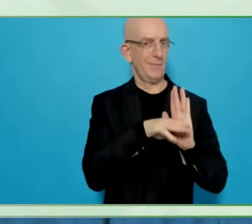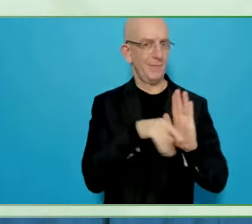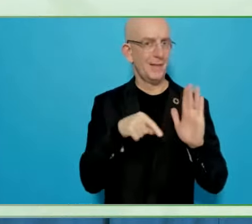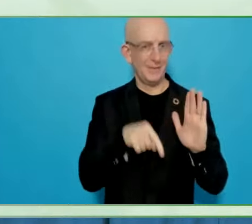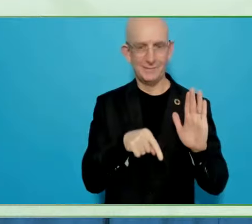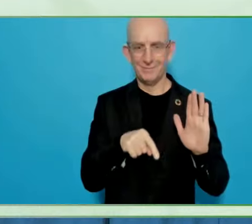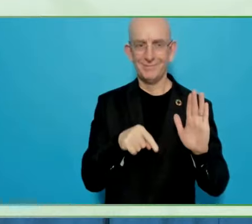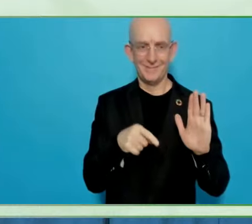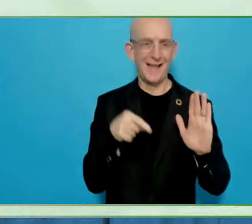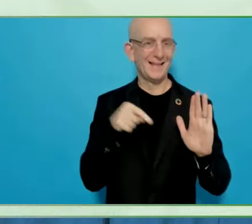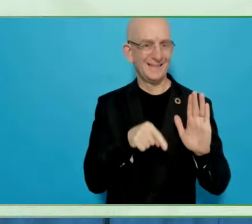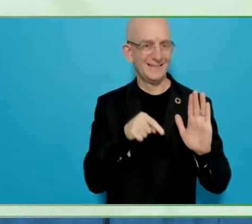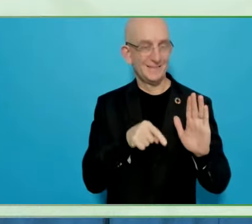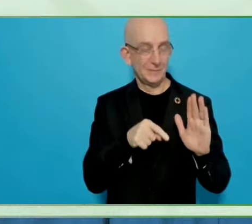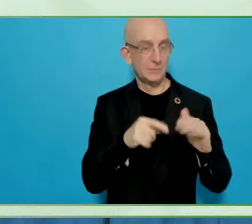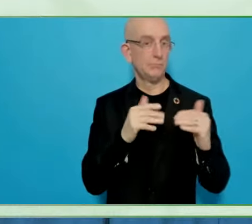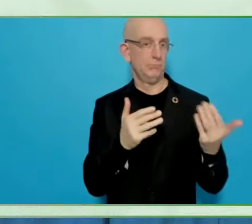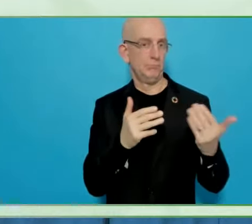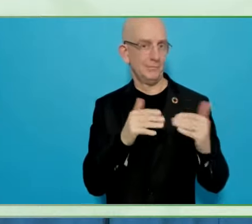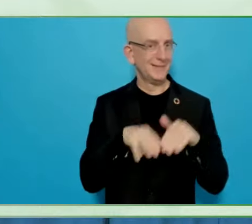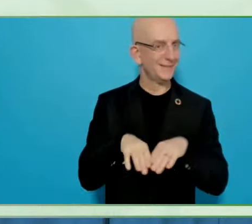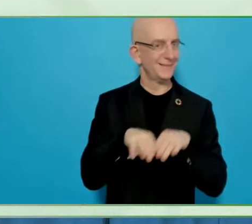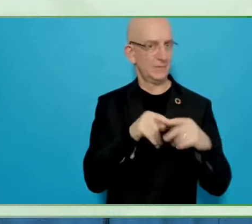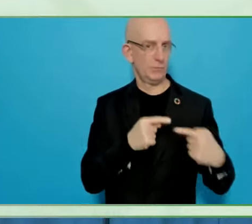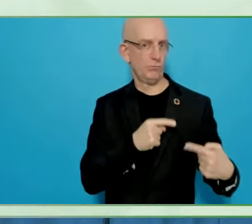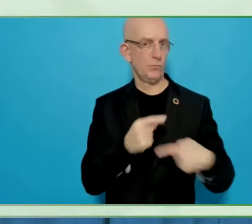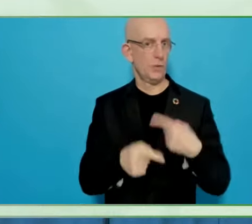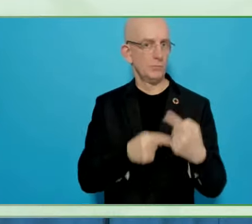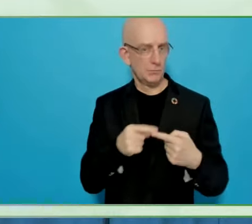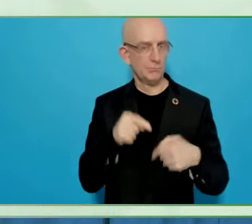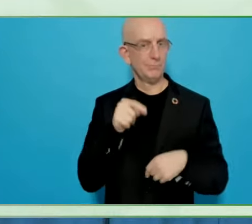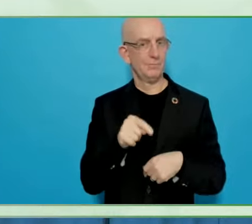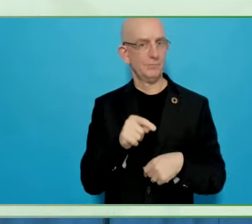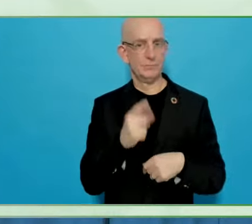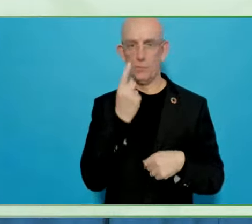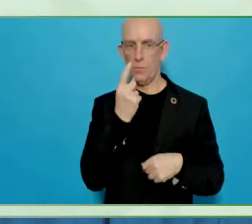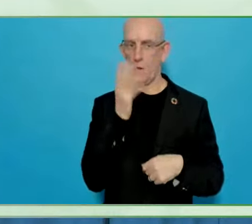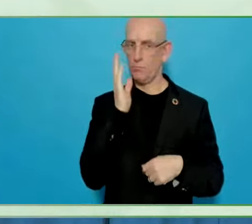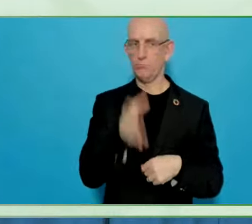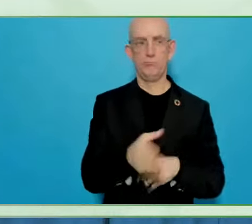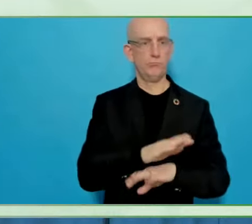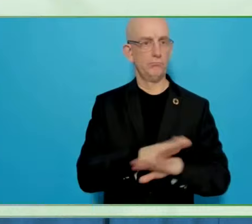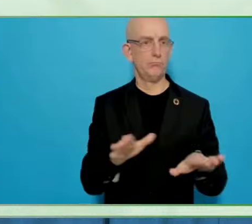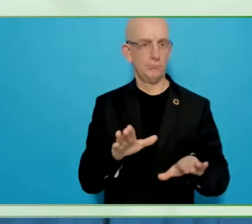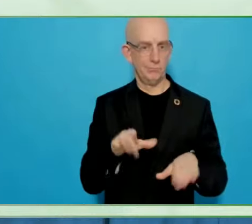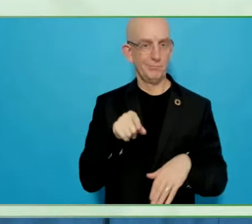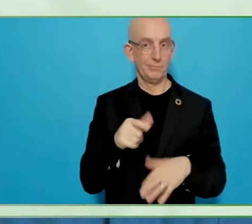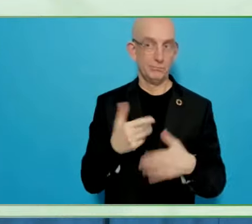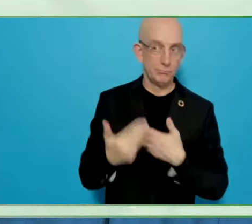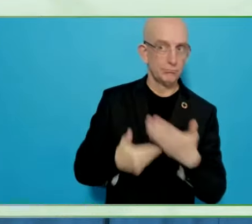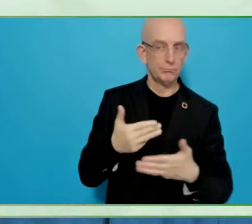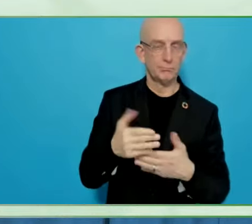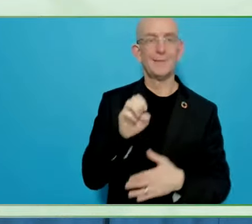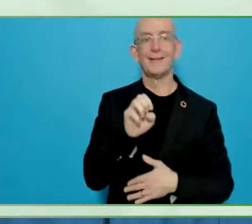work, so they have to do it but there are possibilities at the EU level to support with funding.